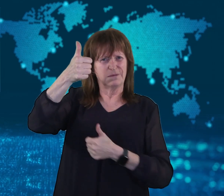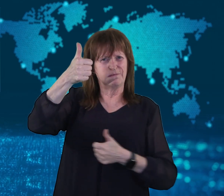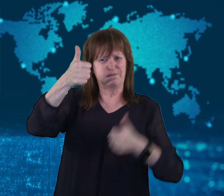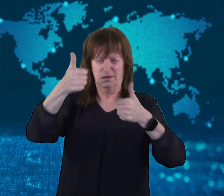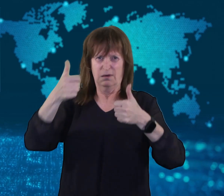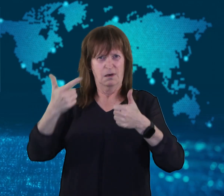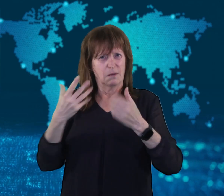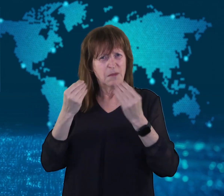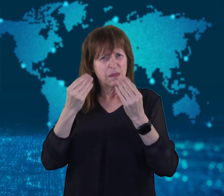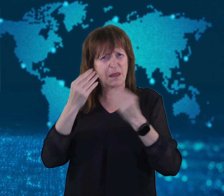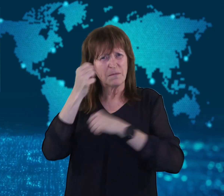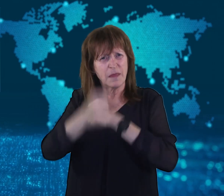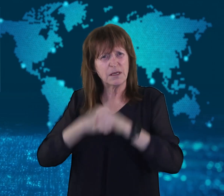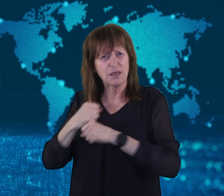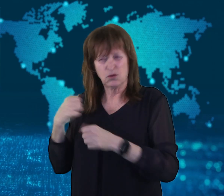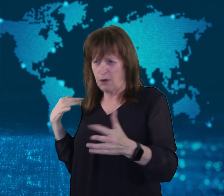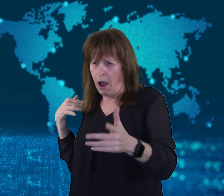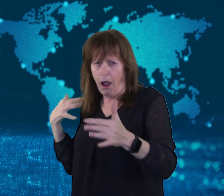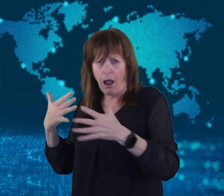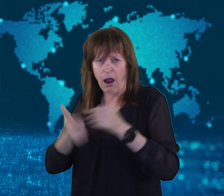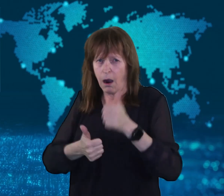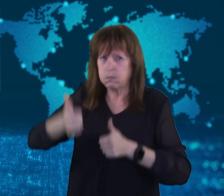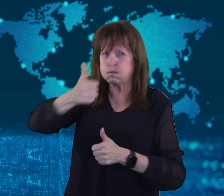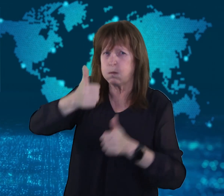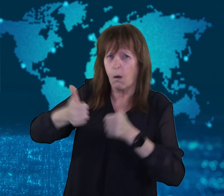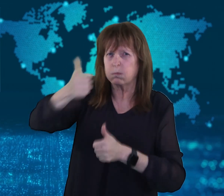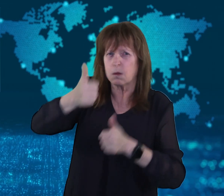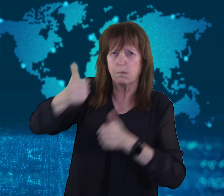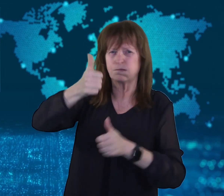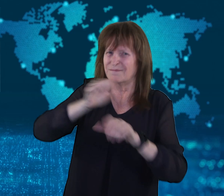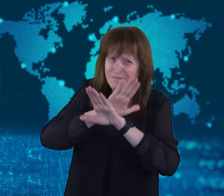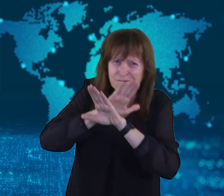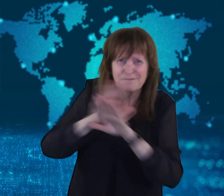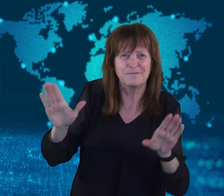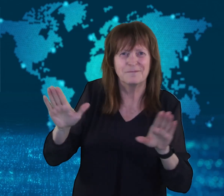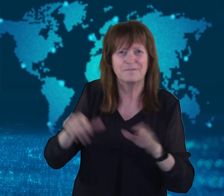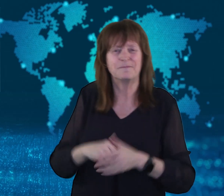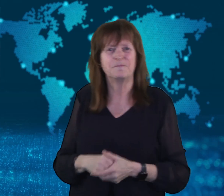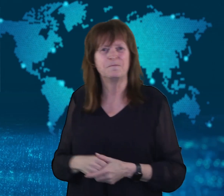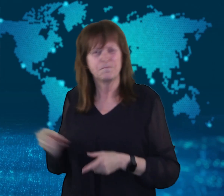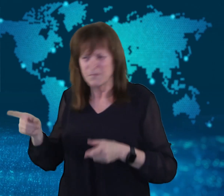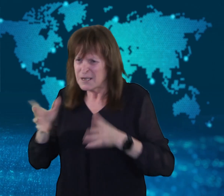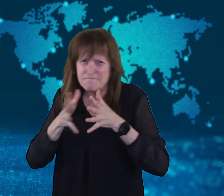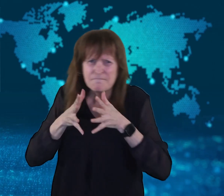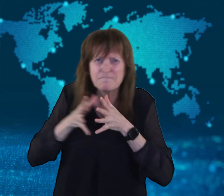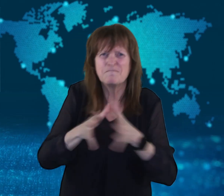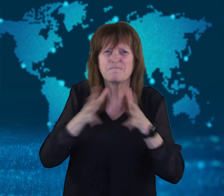and the gaps that were created by generations of patriarchal societies.